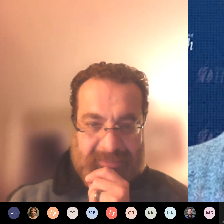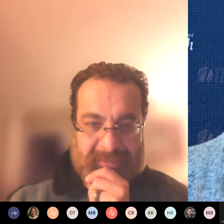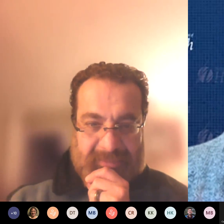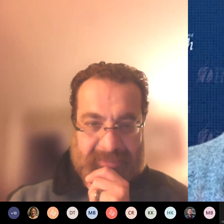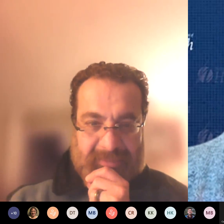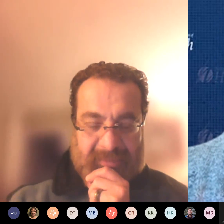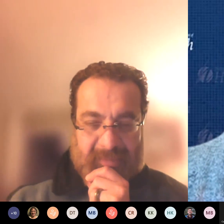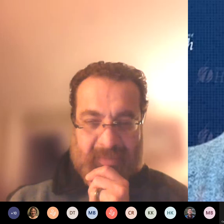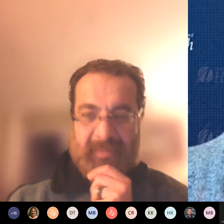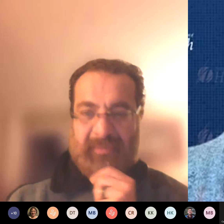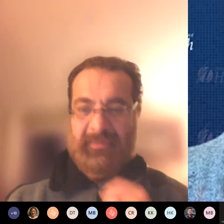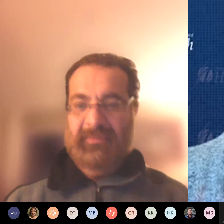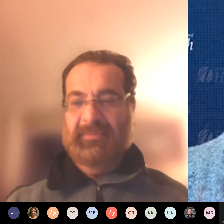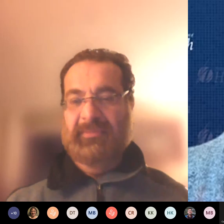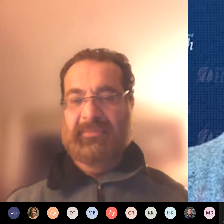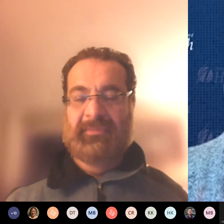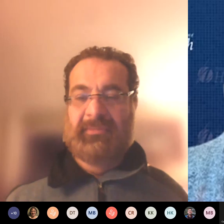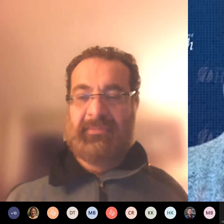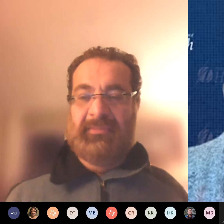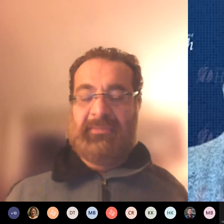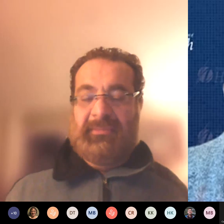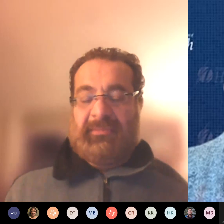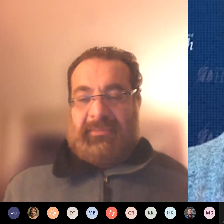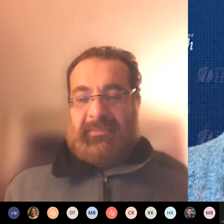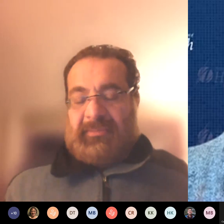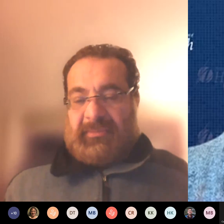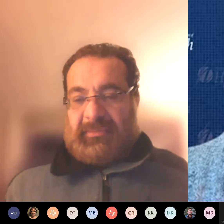Do we have any other questions or comments?